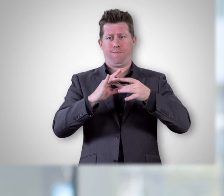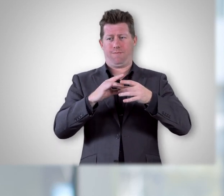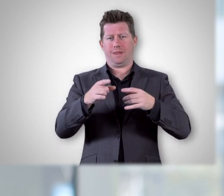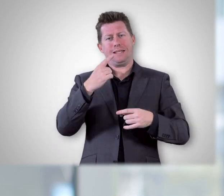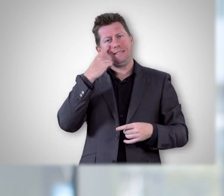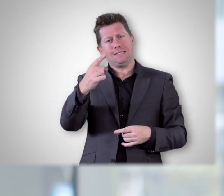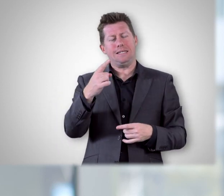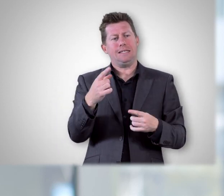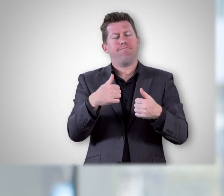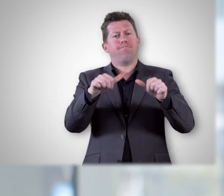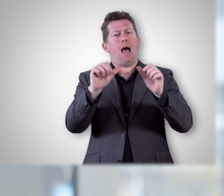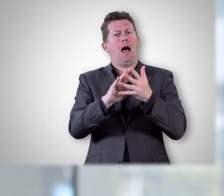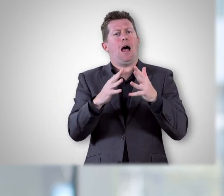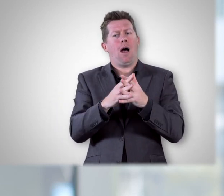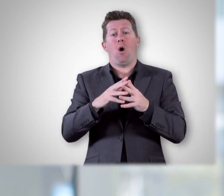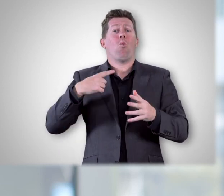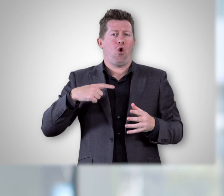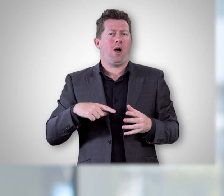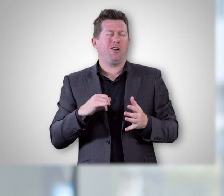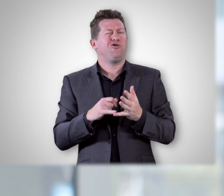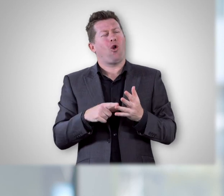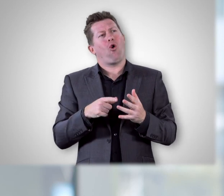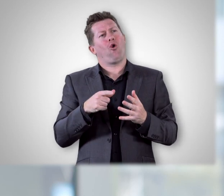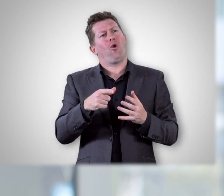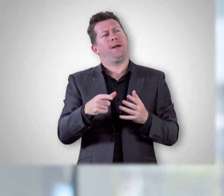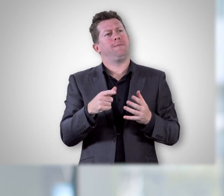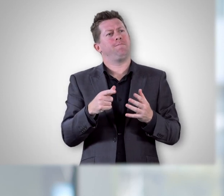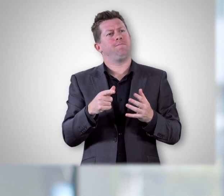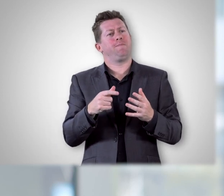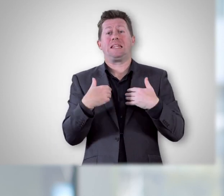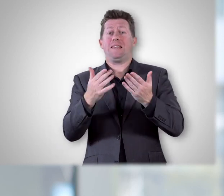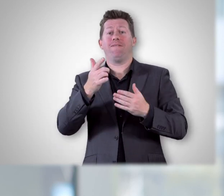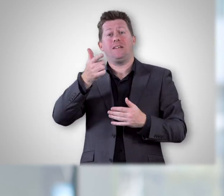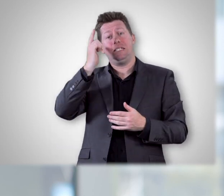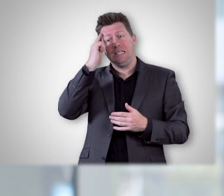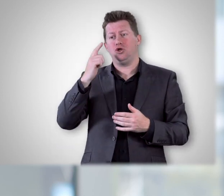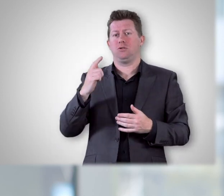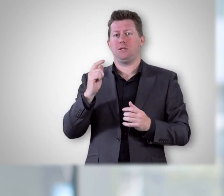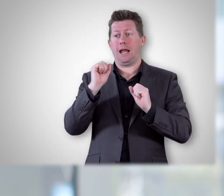something, they can clearly see why it works. That helps to develop that understanding of why they